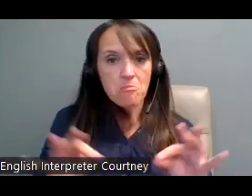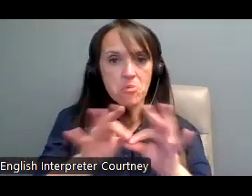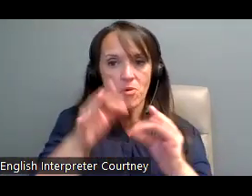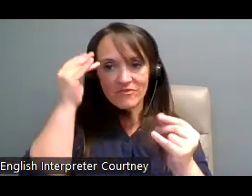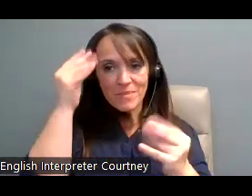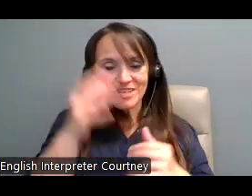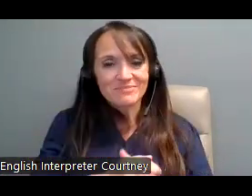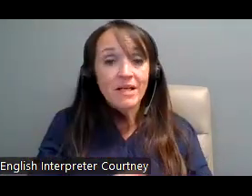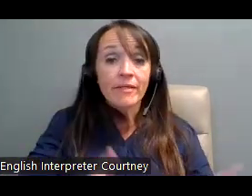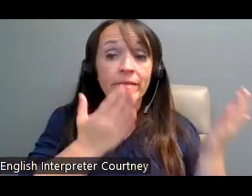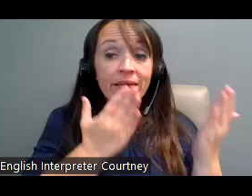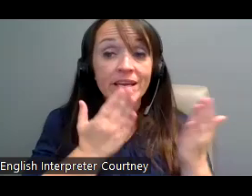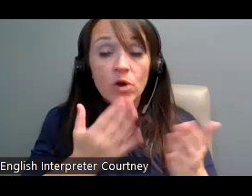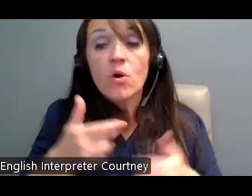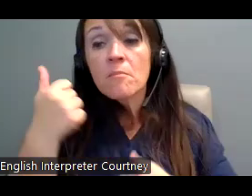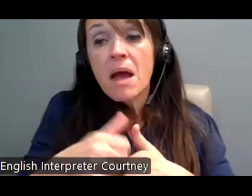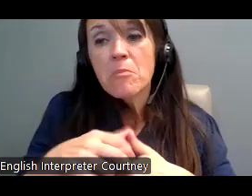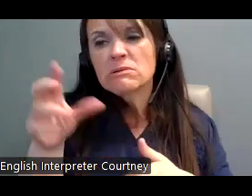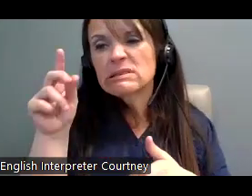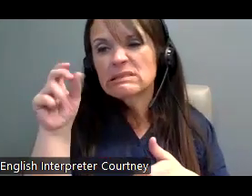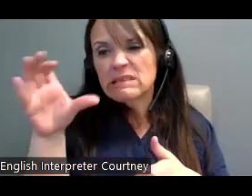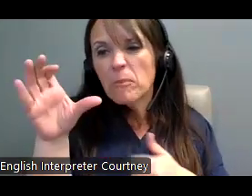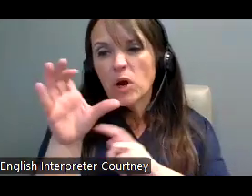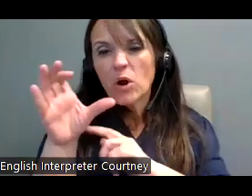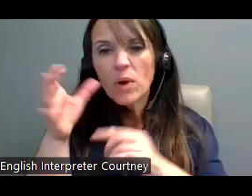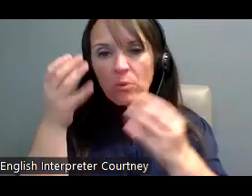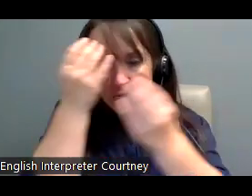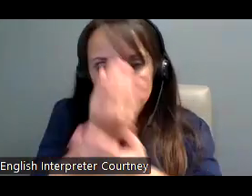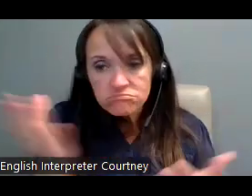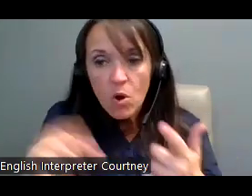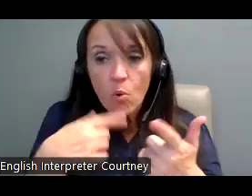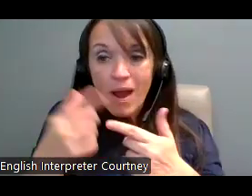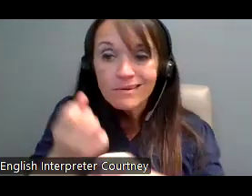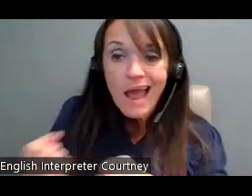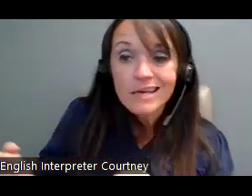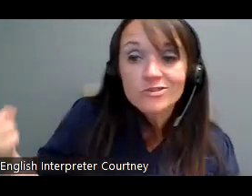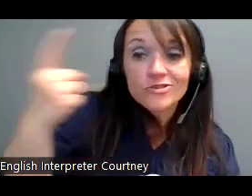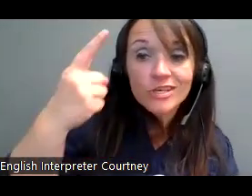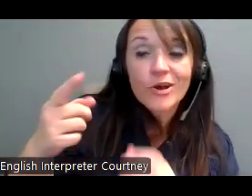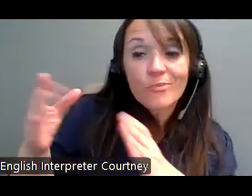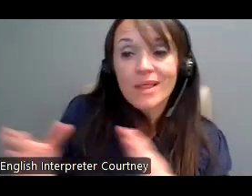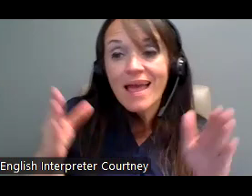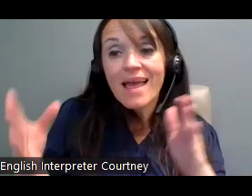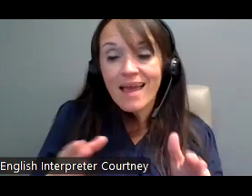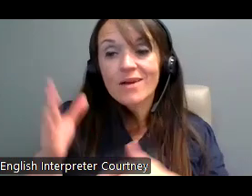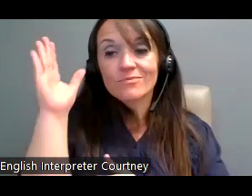at the end of the year we will release the 2025 DRSC-U sessions. I think you every month